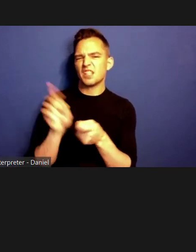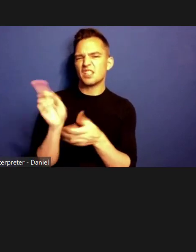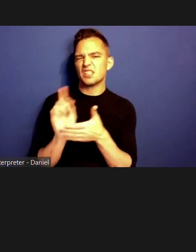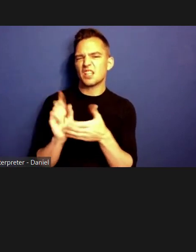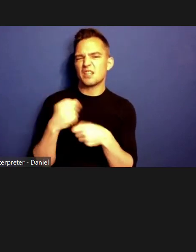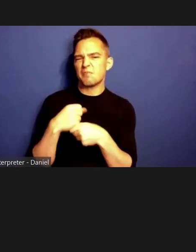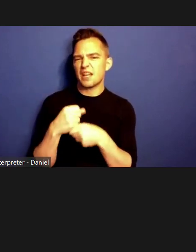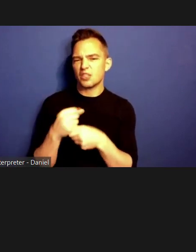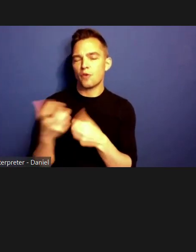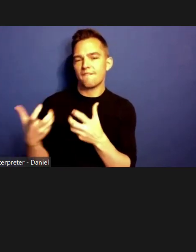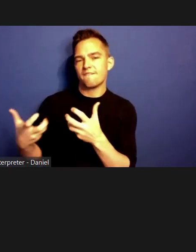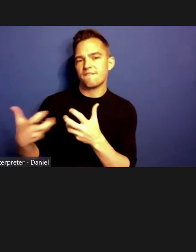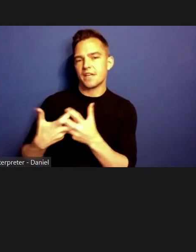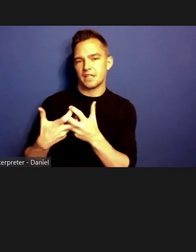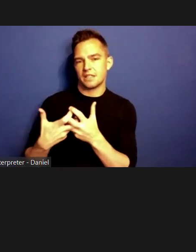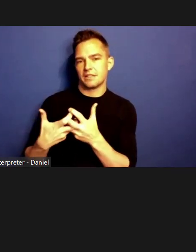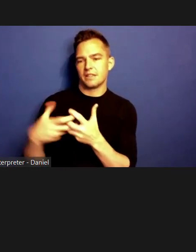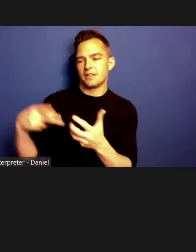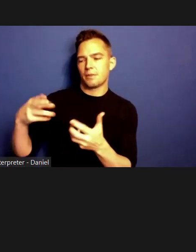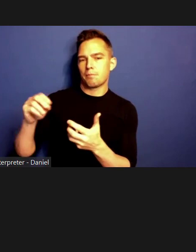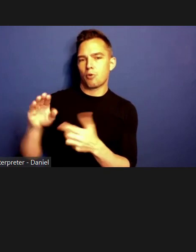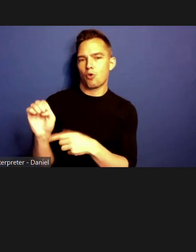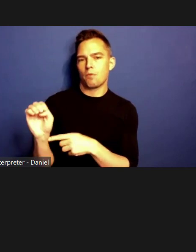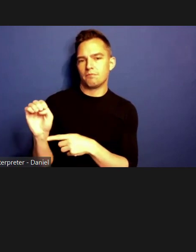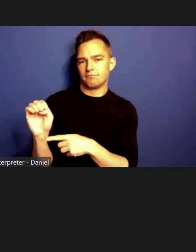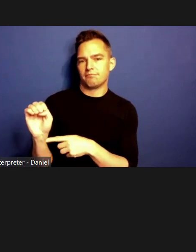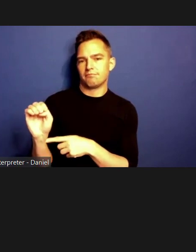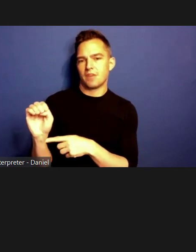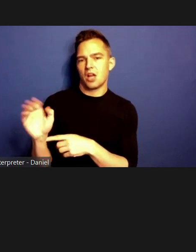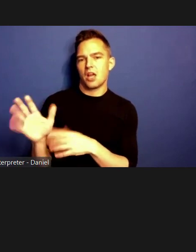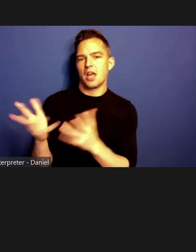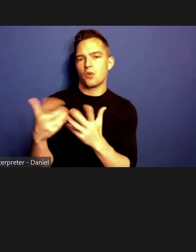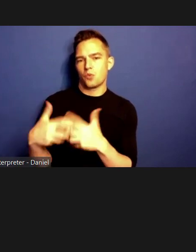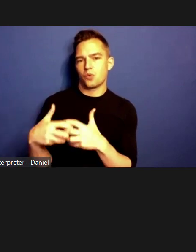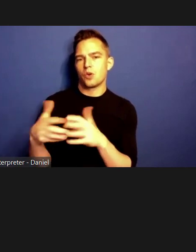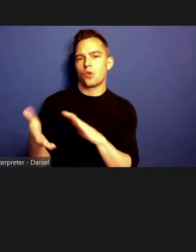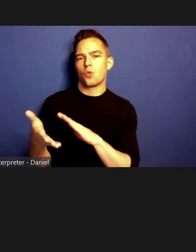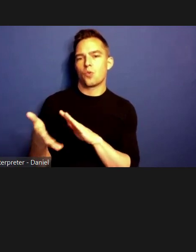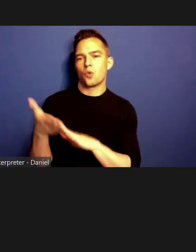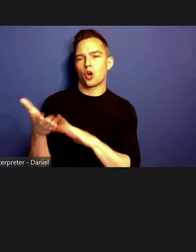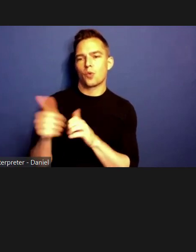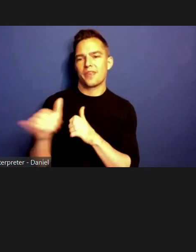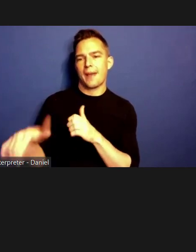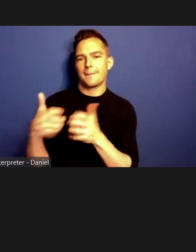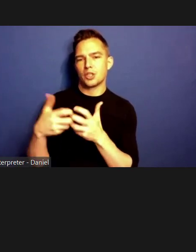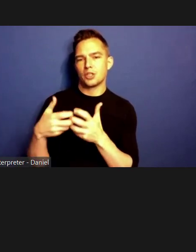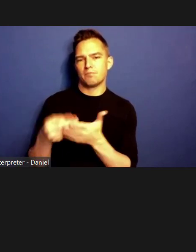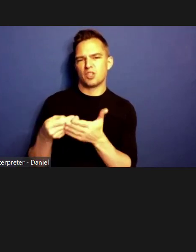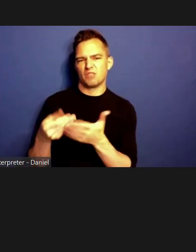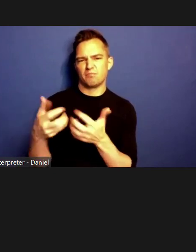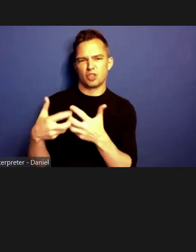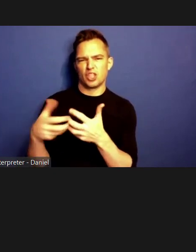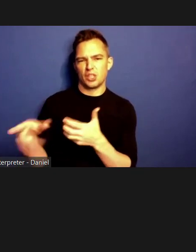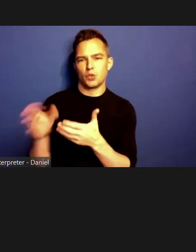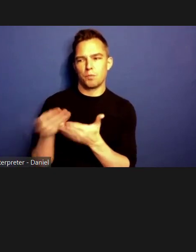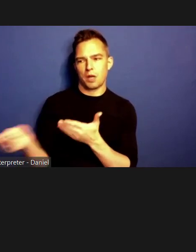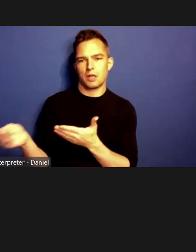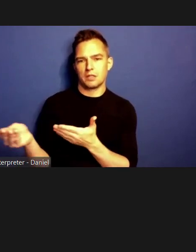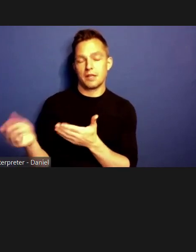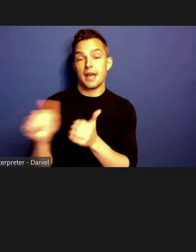probe and work with the machine that you purchased. How they are designed, how they are built, their size and shape are